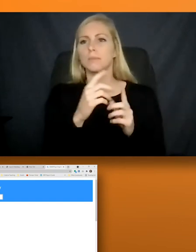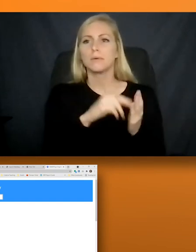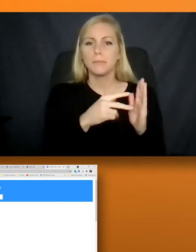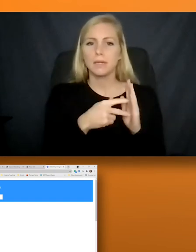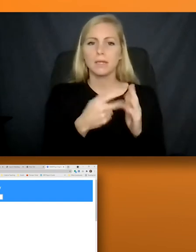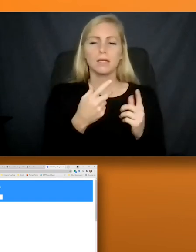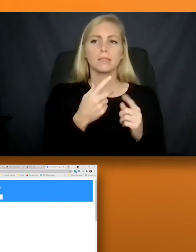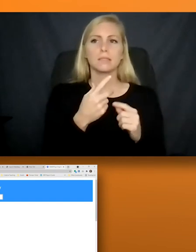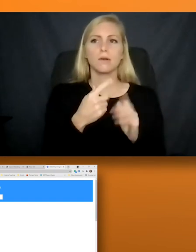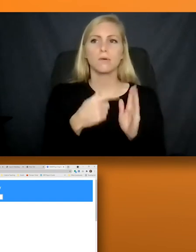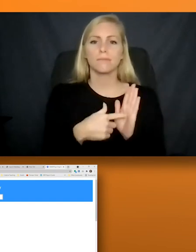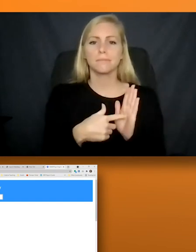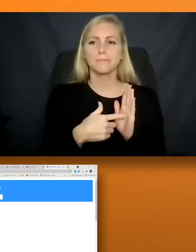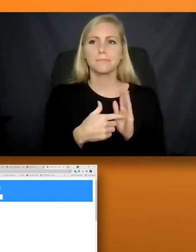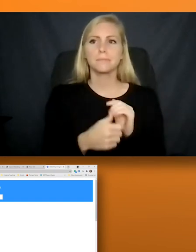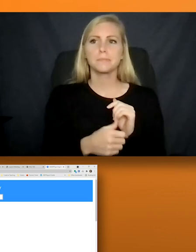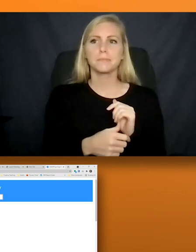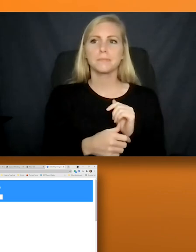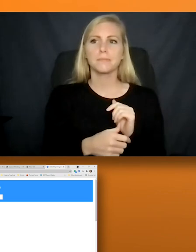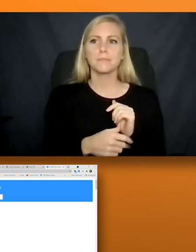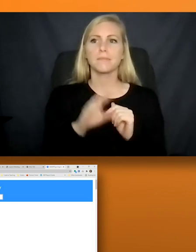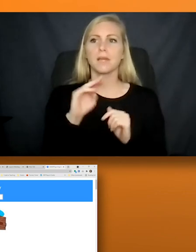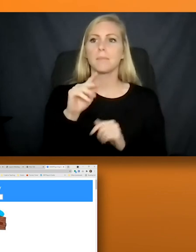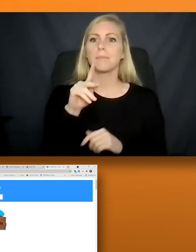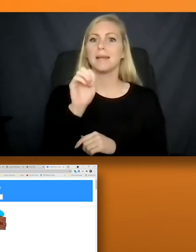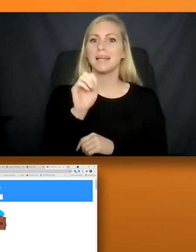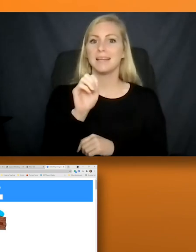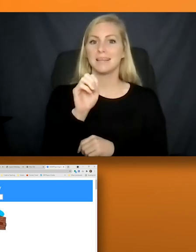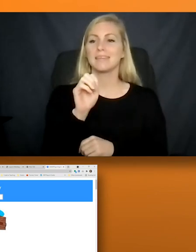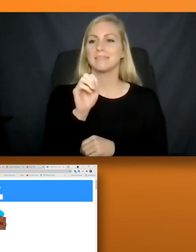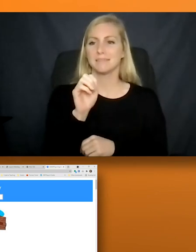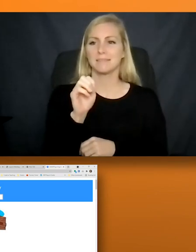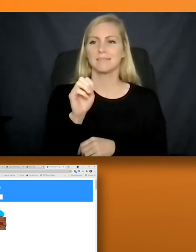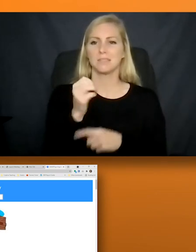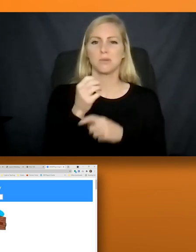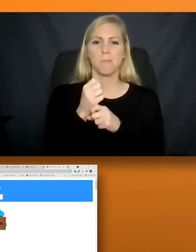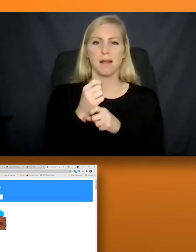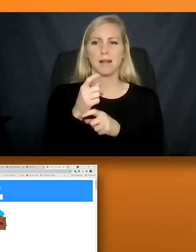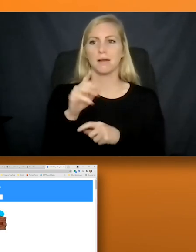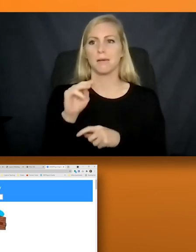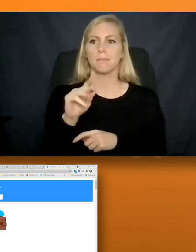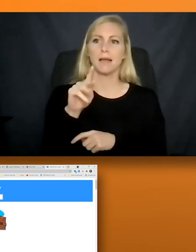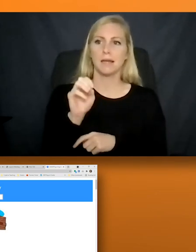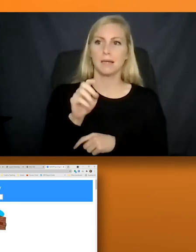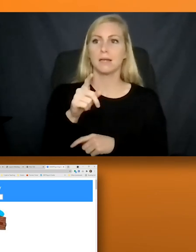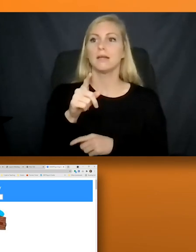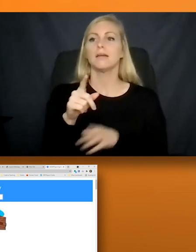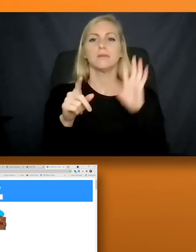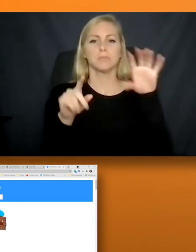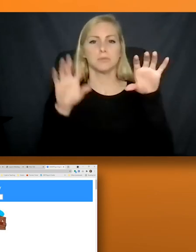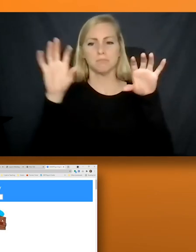like--let's try...make. OK, here we go. So if you put in the word "make,"